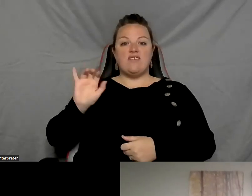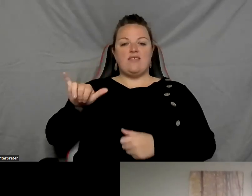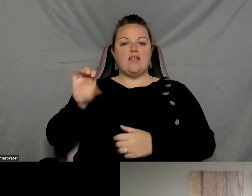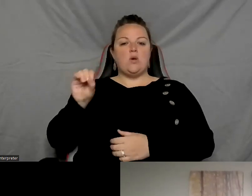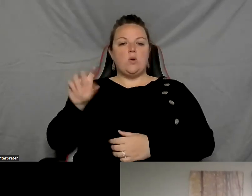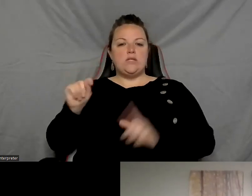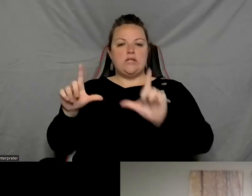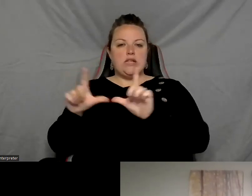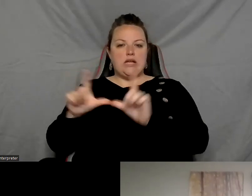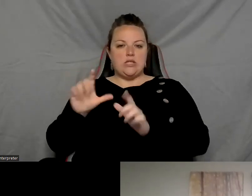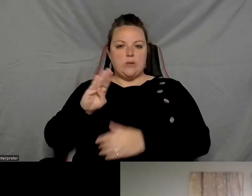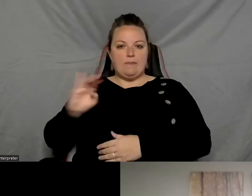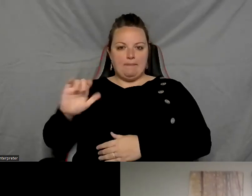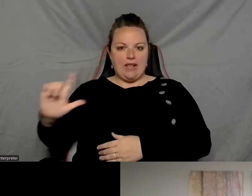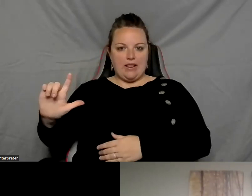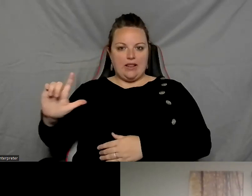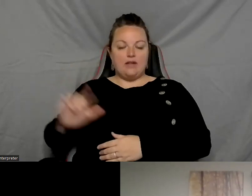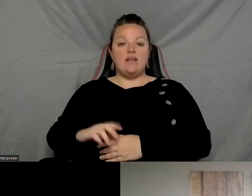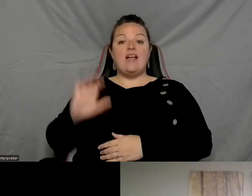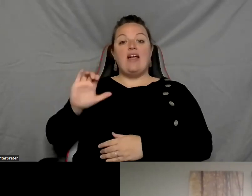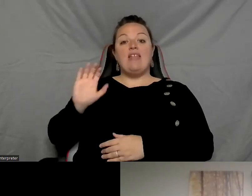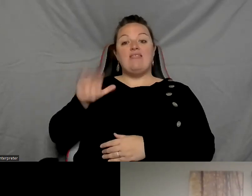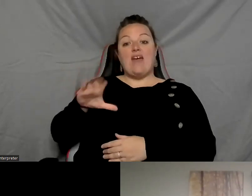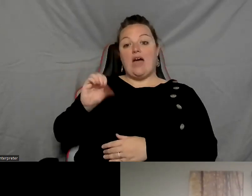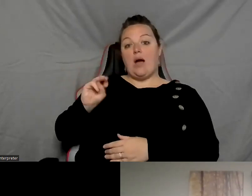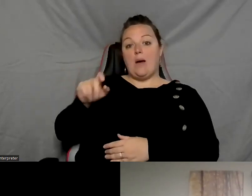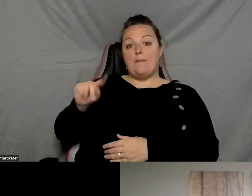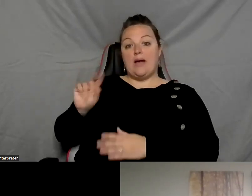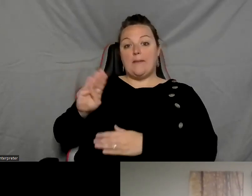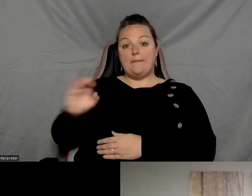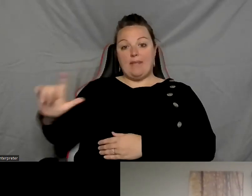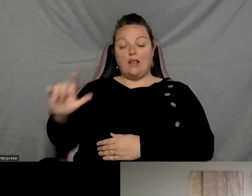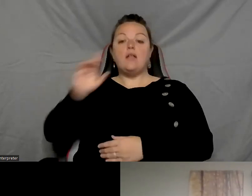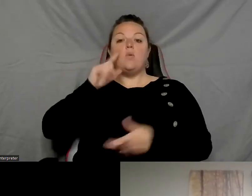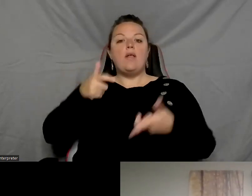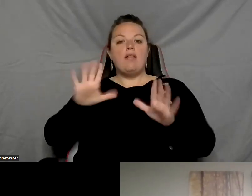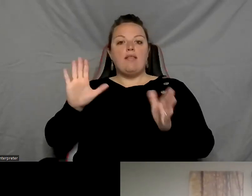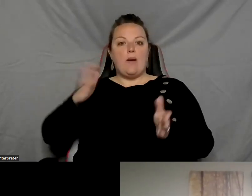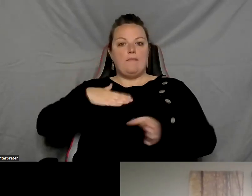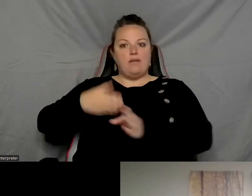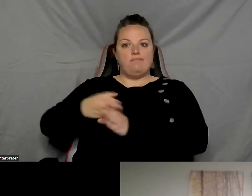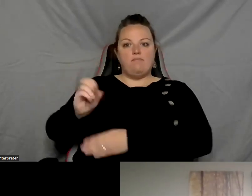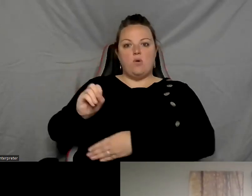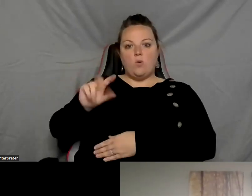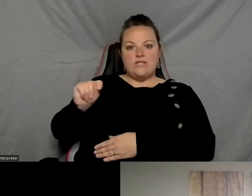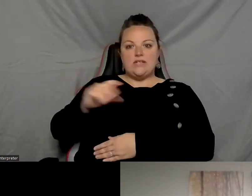bill. The compact bill will allow occupational therapists and therapy assistants who are